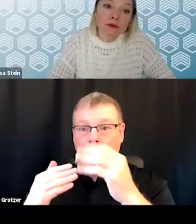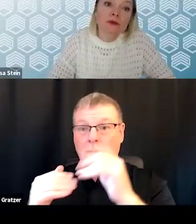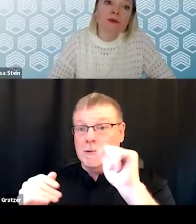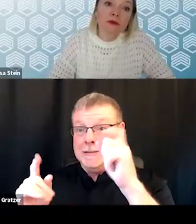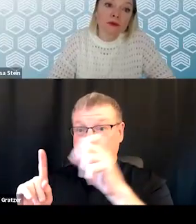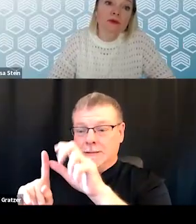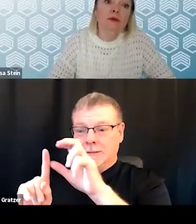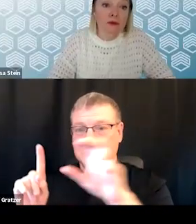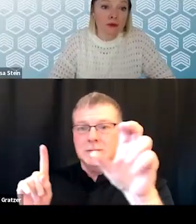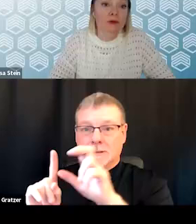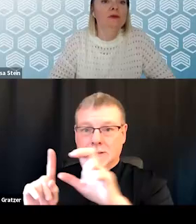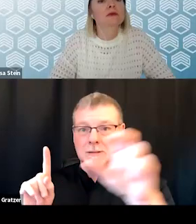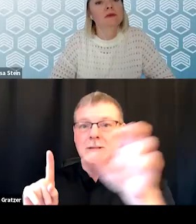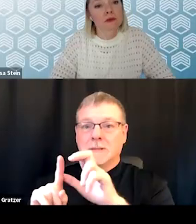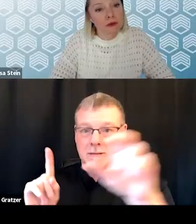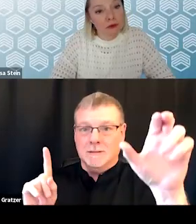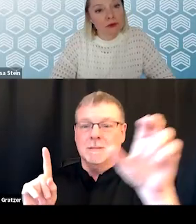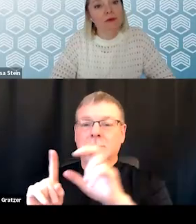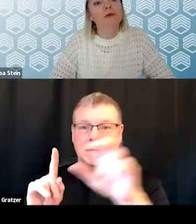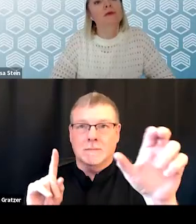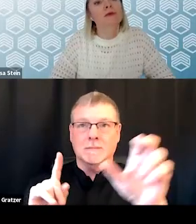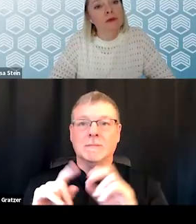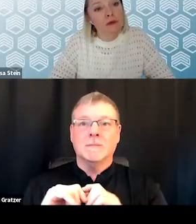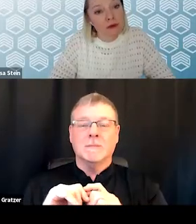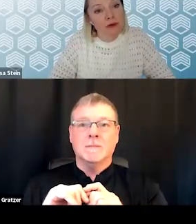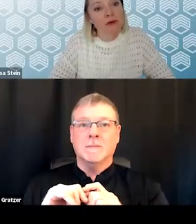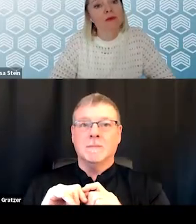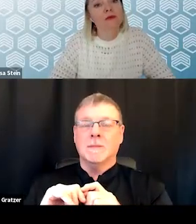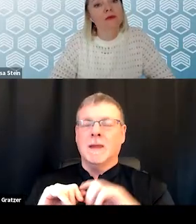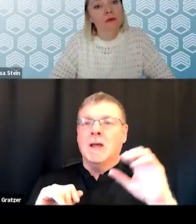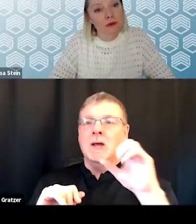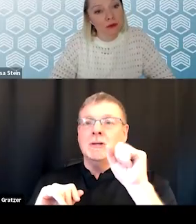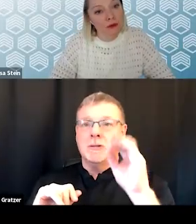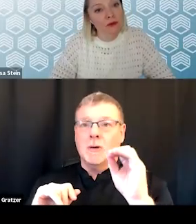towards behavioral health and alternatives to jail initiatives. And so during the pilot phase,